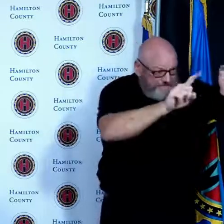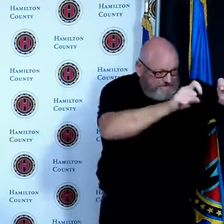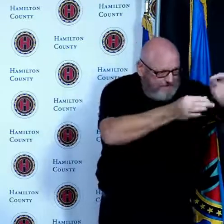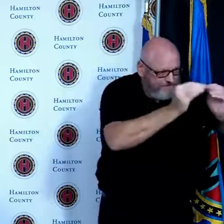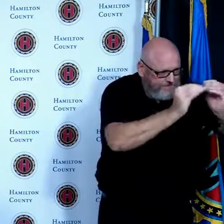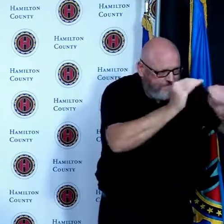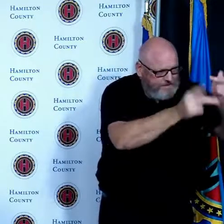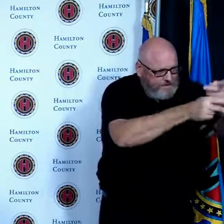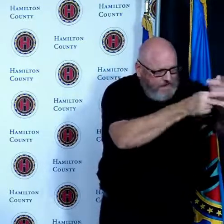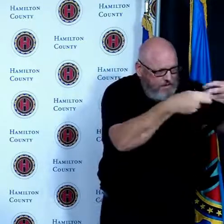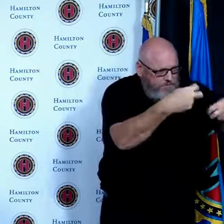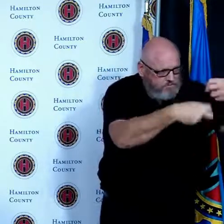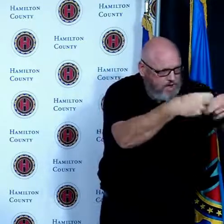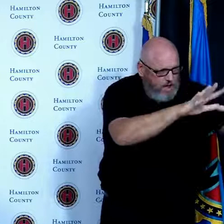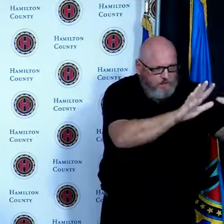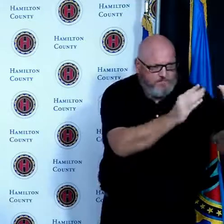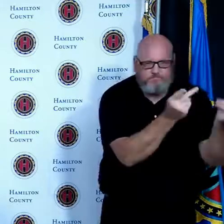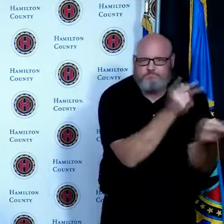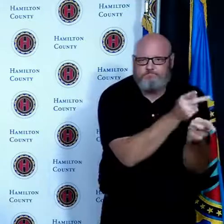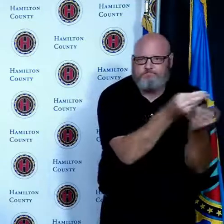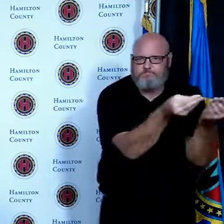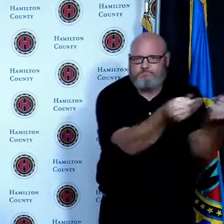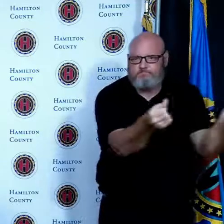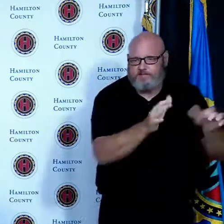anyway thank you all for jumping on we'll be back next